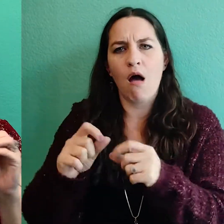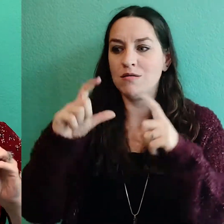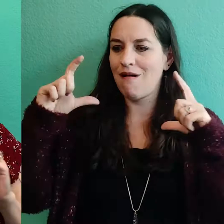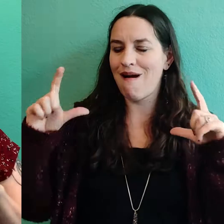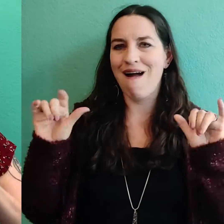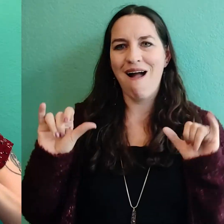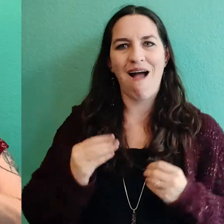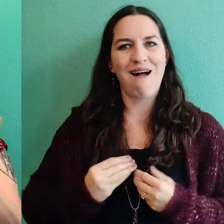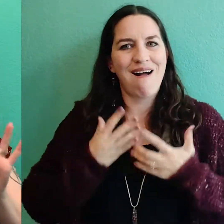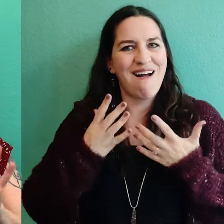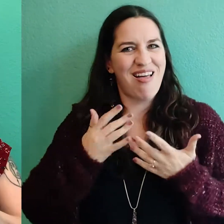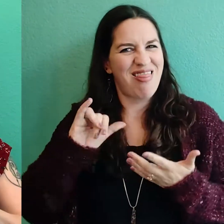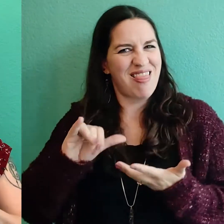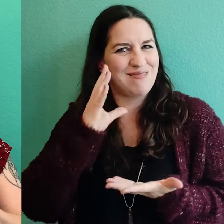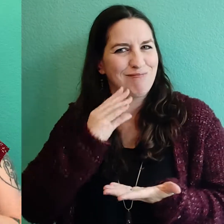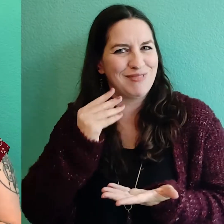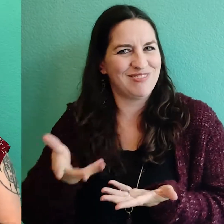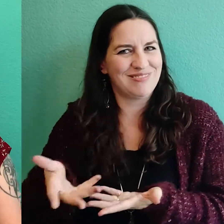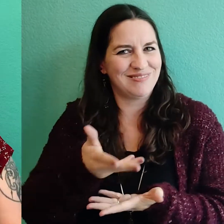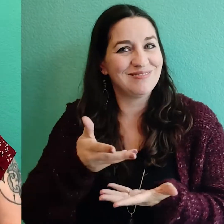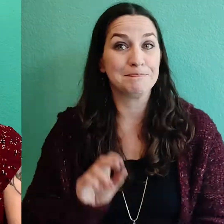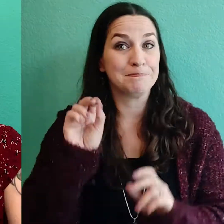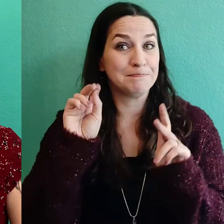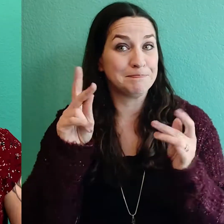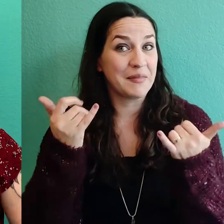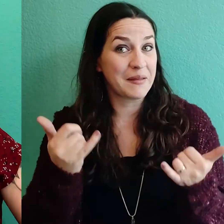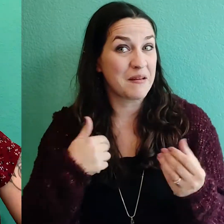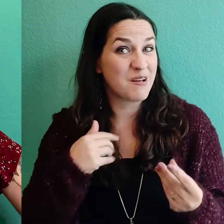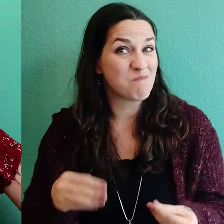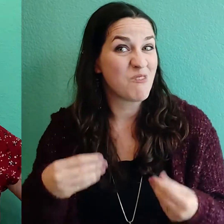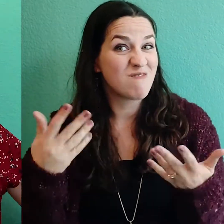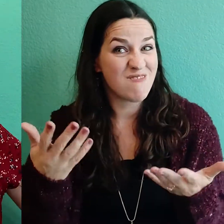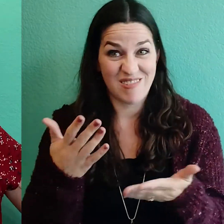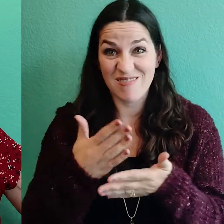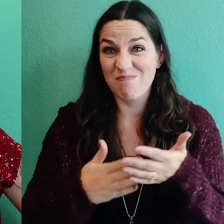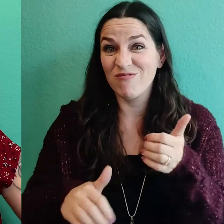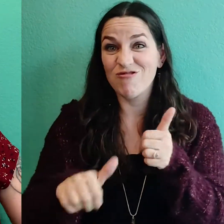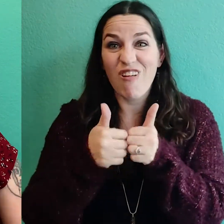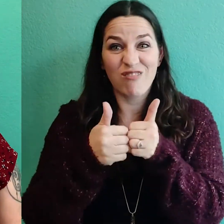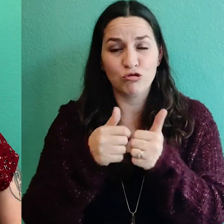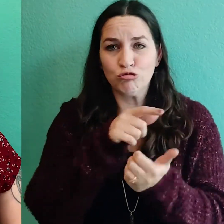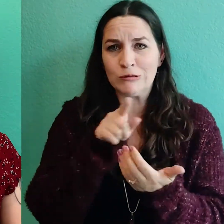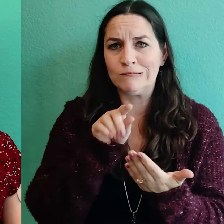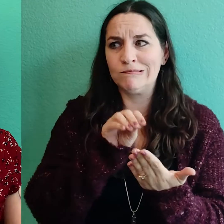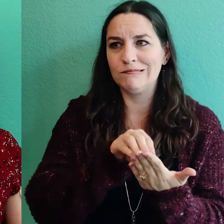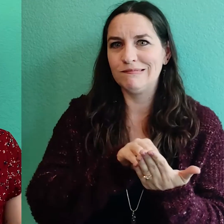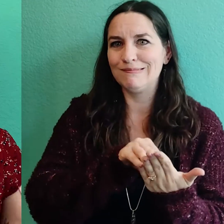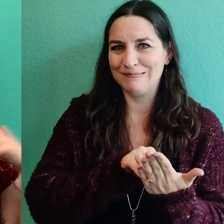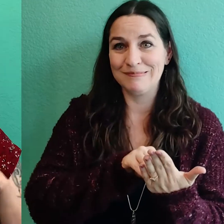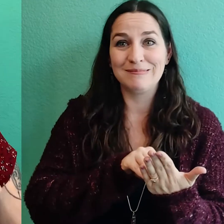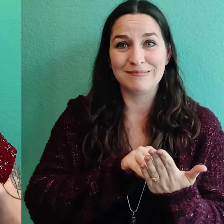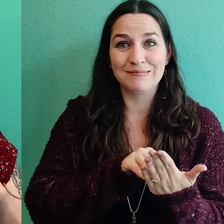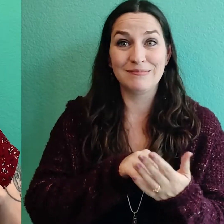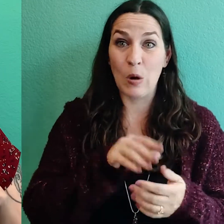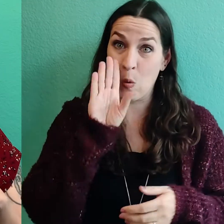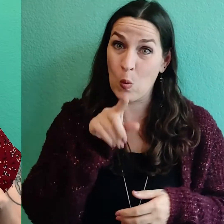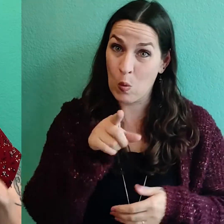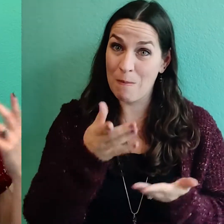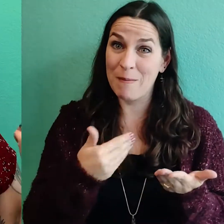to miss the big picture of your expression. OK, so here are some challenges for you in your own journal. Get out one of those ten journals